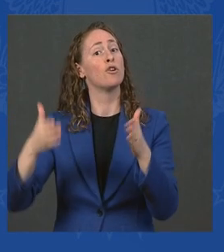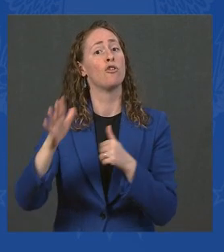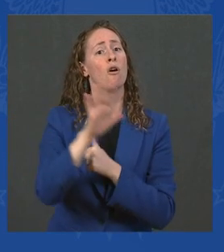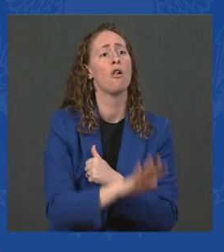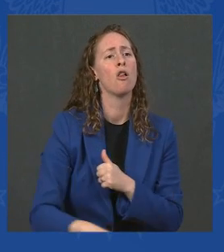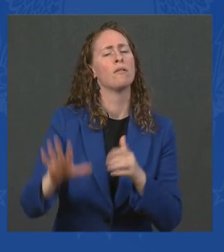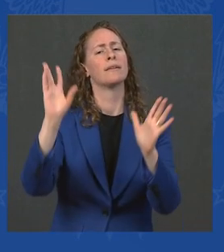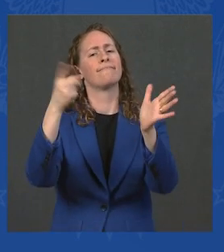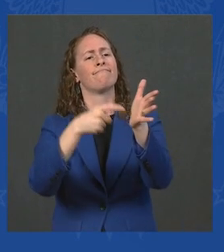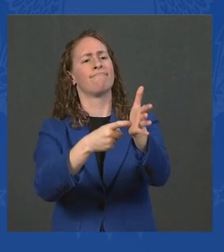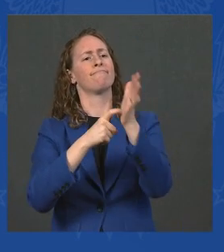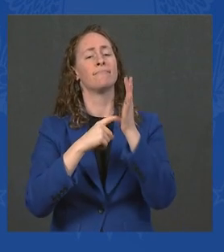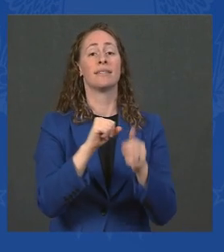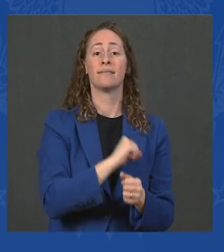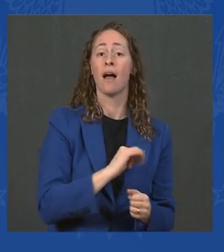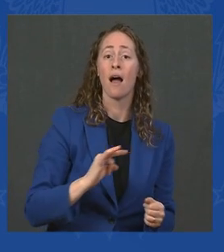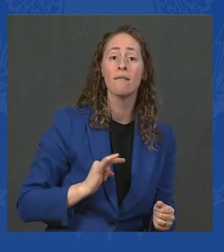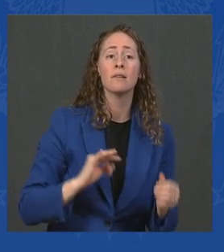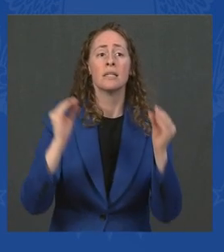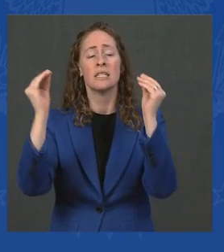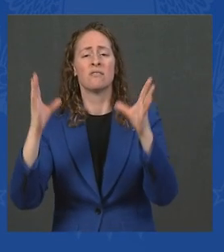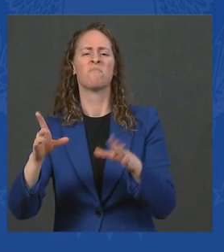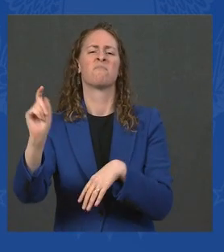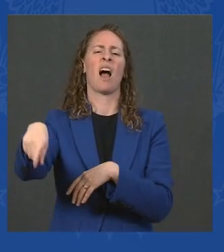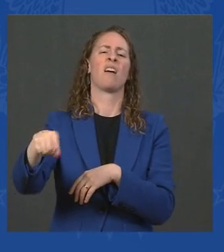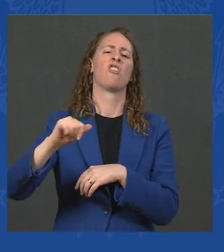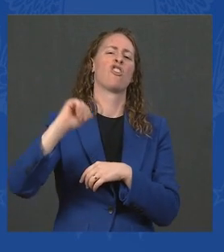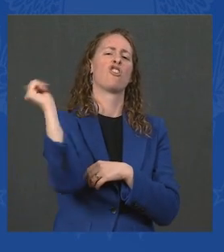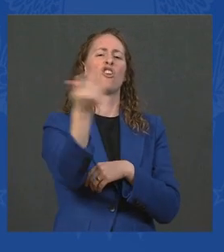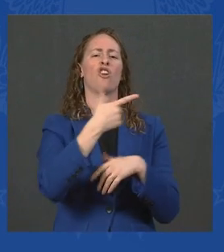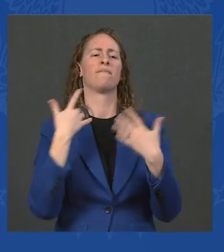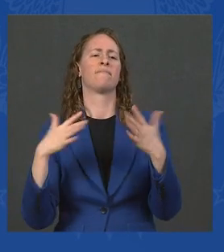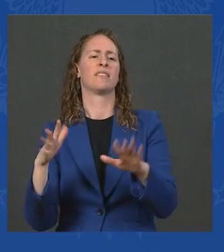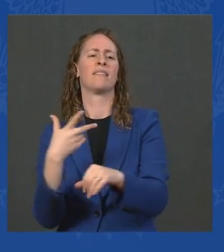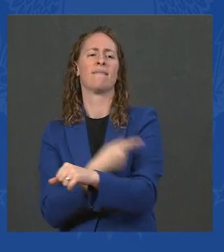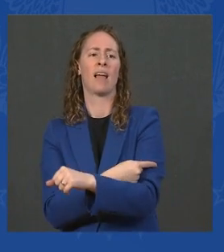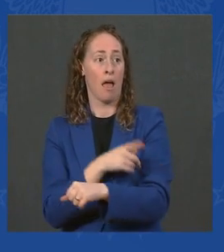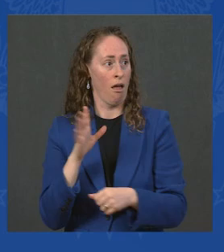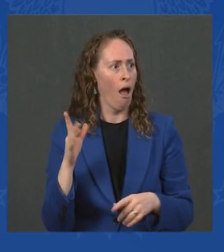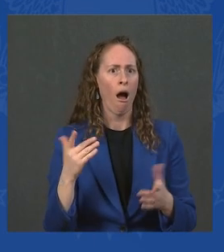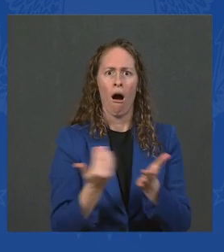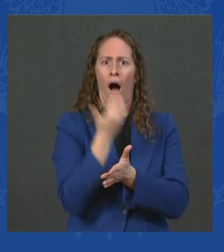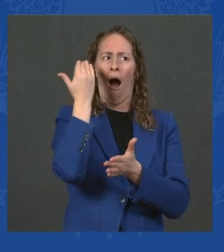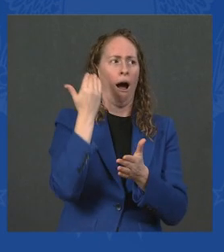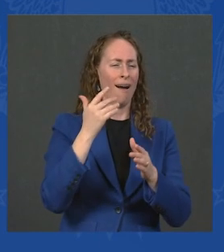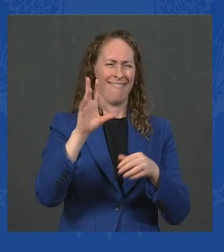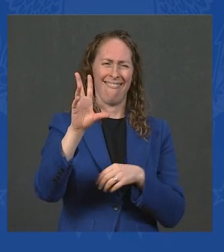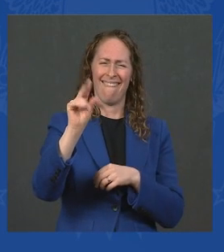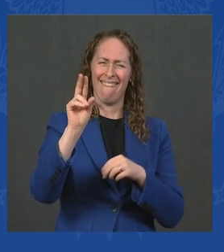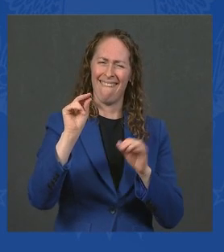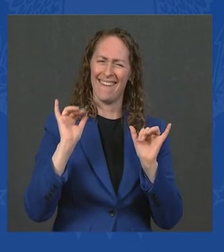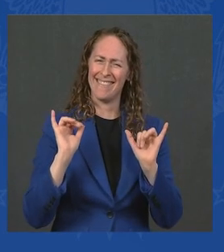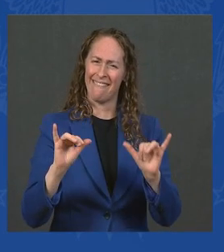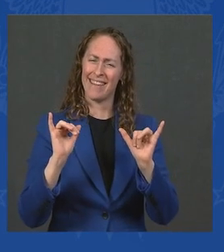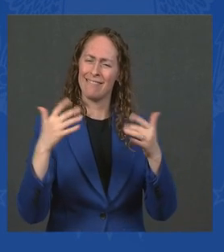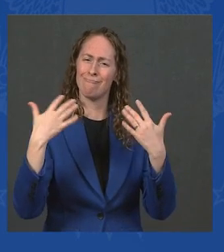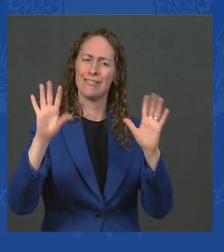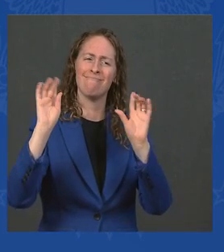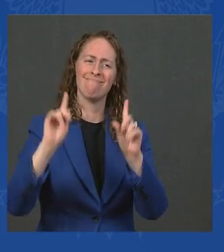Vaccination requirements in schools were nothing new. They work. They're overwhelmingly supported by educators and their unions.